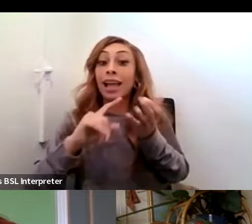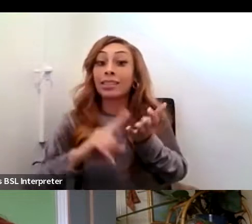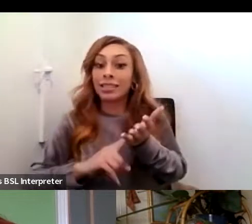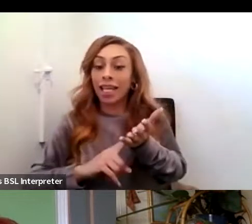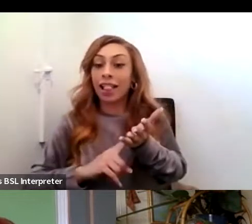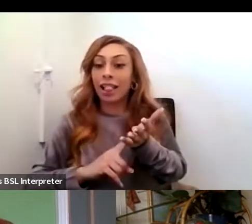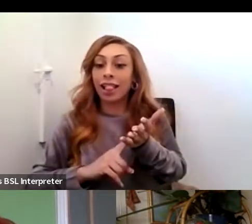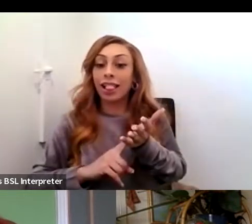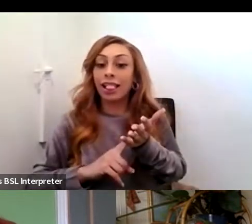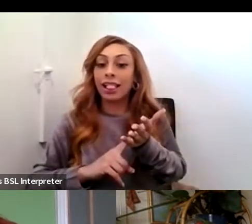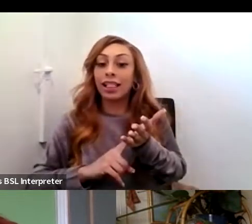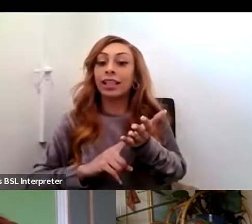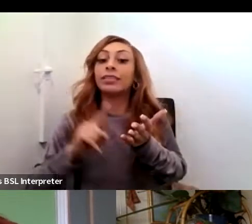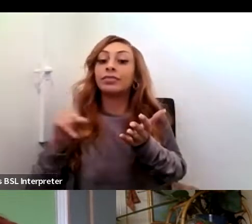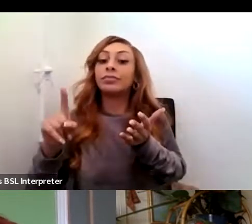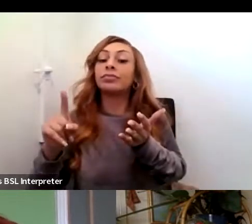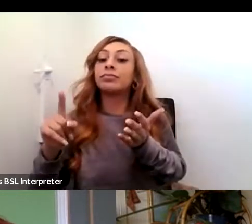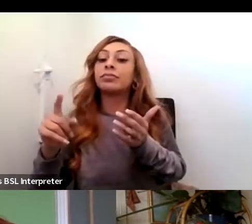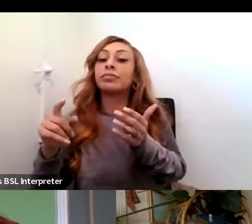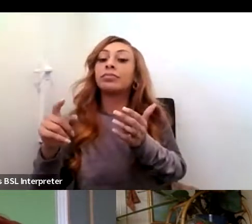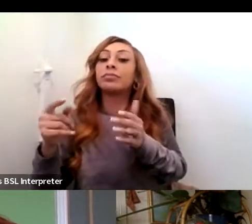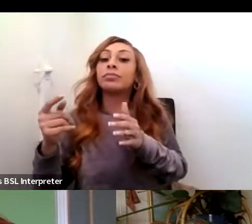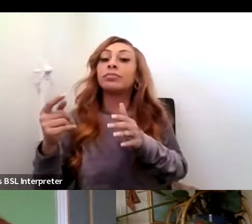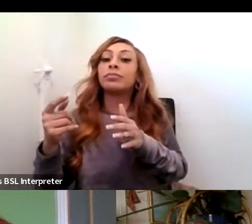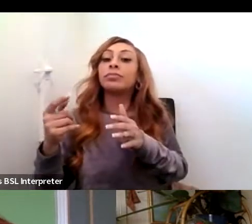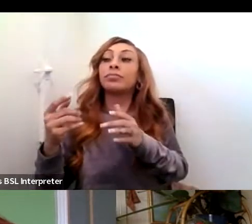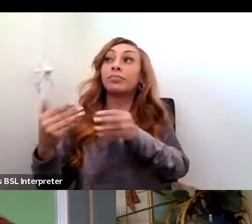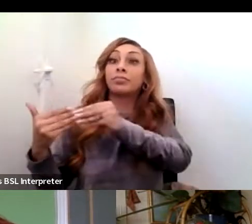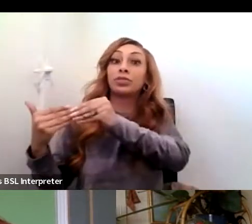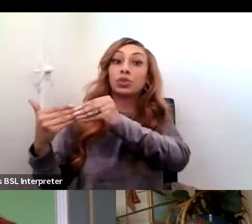and made her another one of the tour guides on the bus.